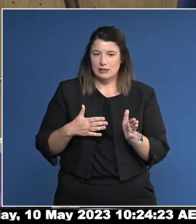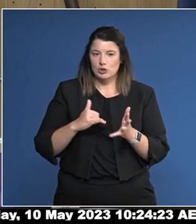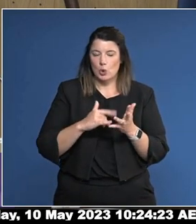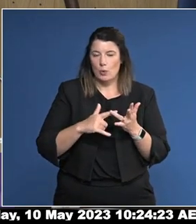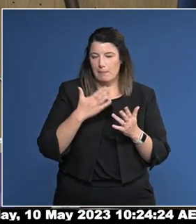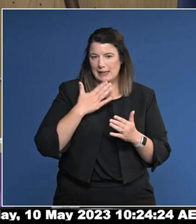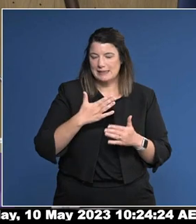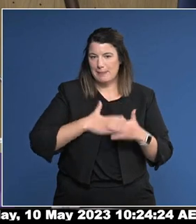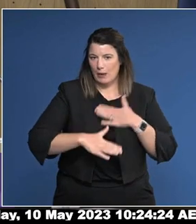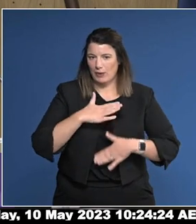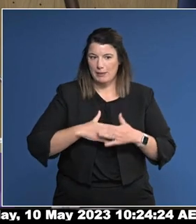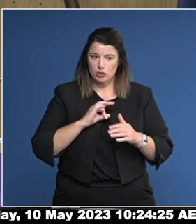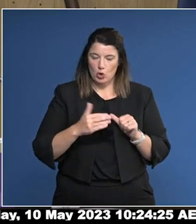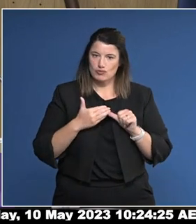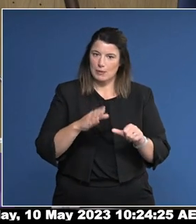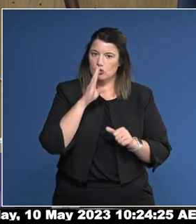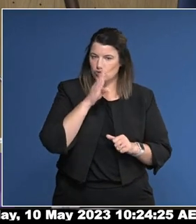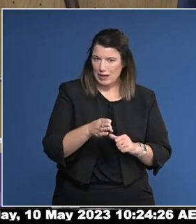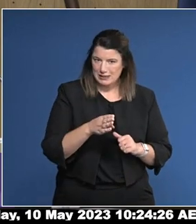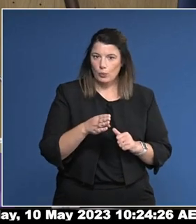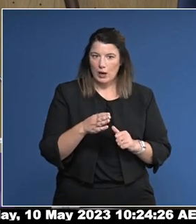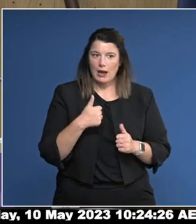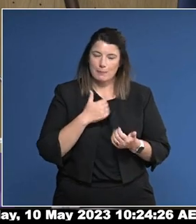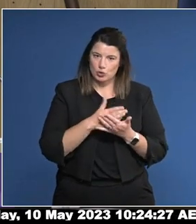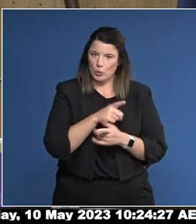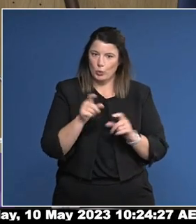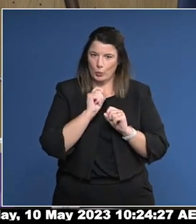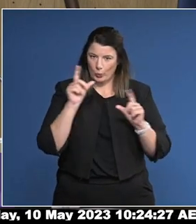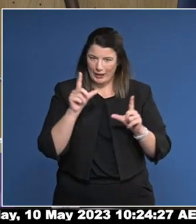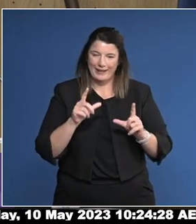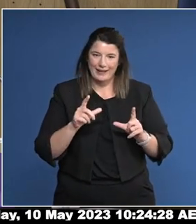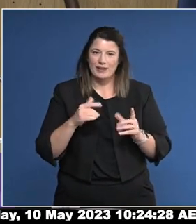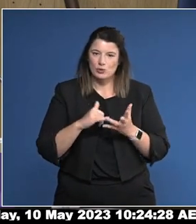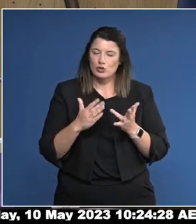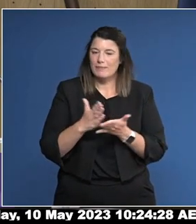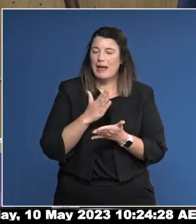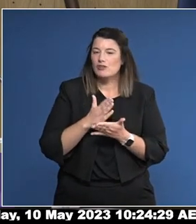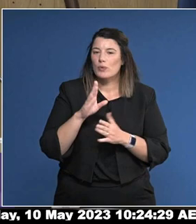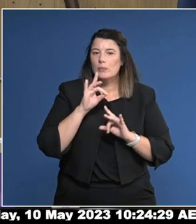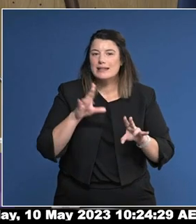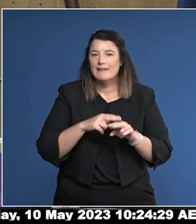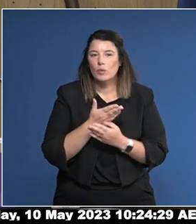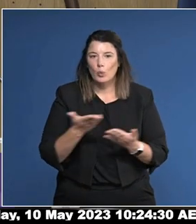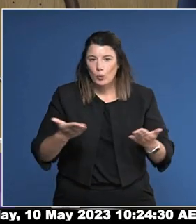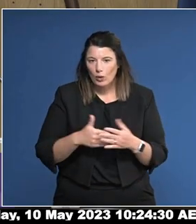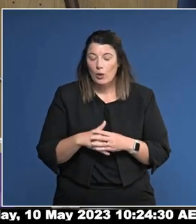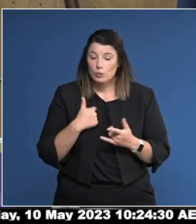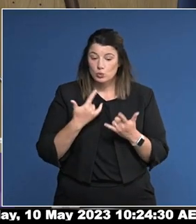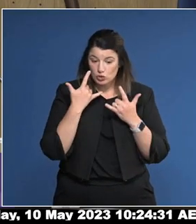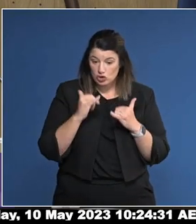That's why I don't respond straightaway. I'm sure you're all aware of that. I just want to make that clear for everybody. Can I just check are you clear on the questions on notice?